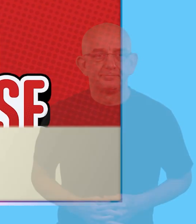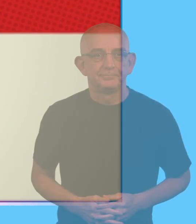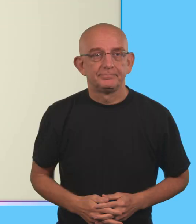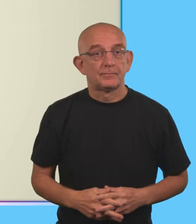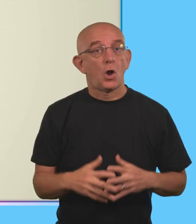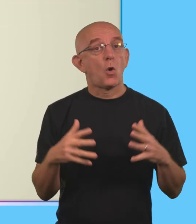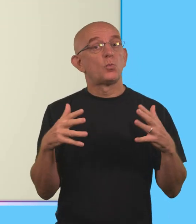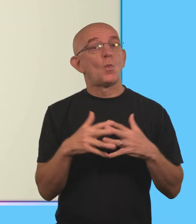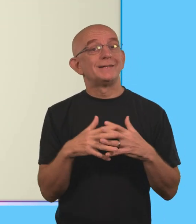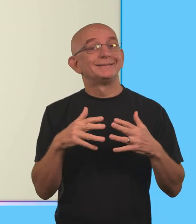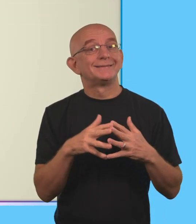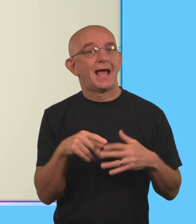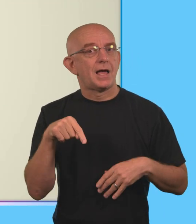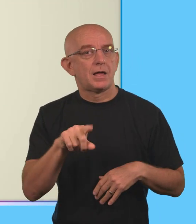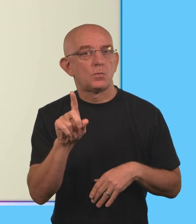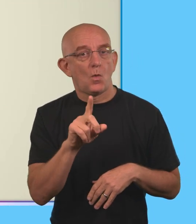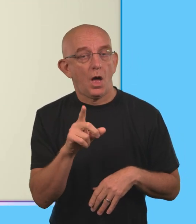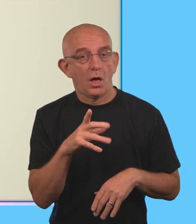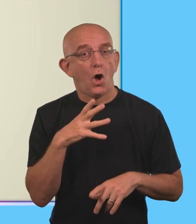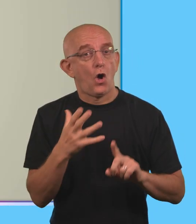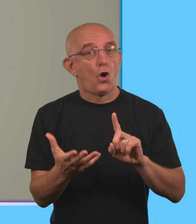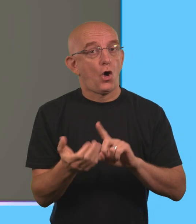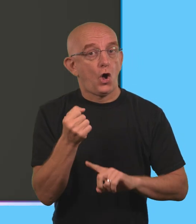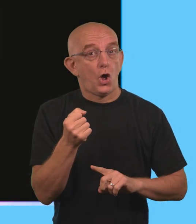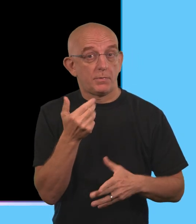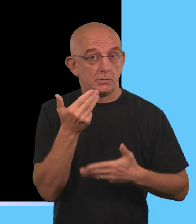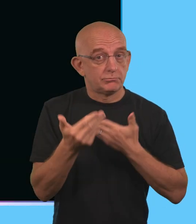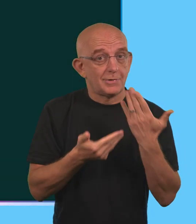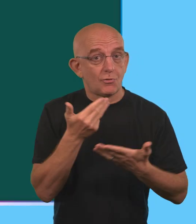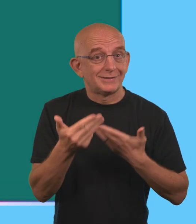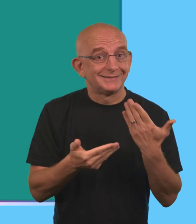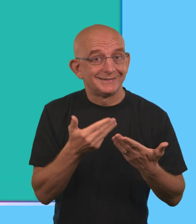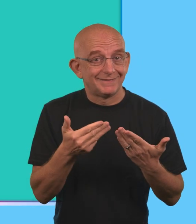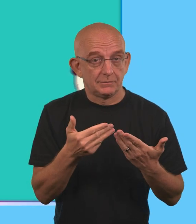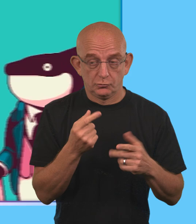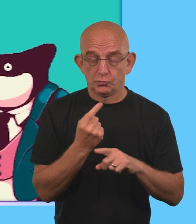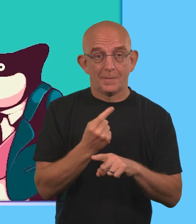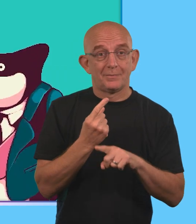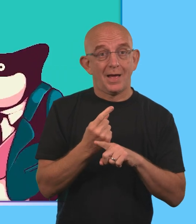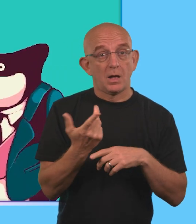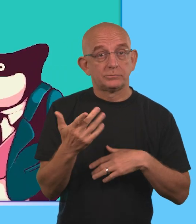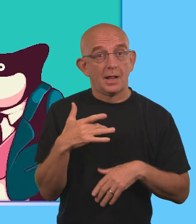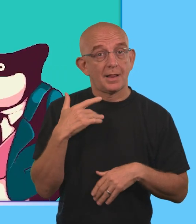Wednesdays is a hope filled narrative game about growing up after child sexual abuse.